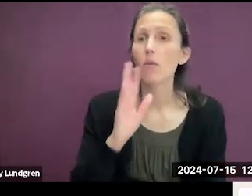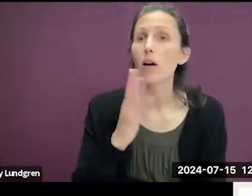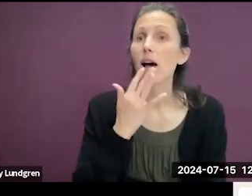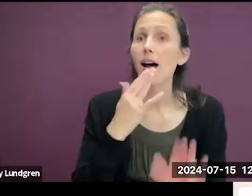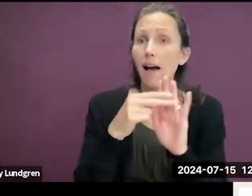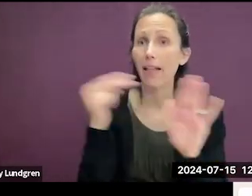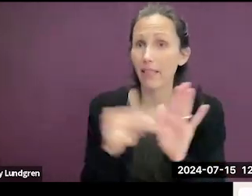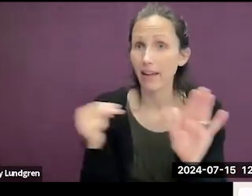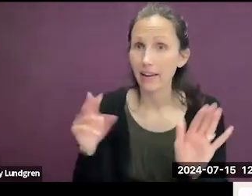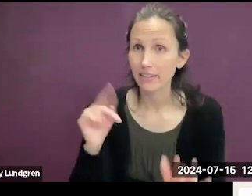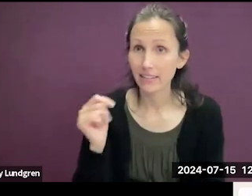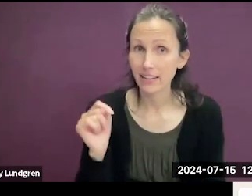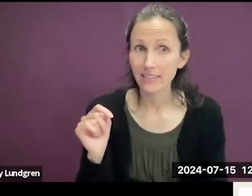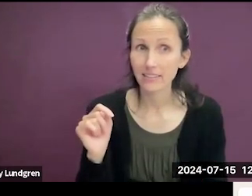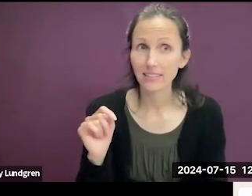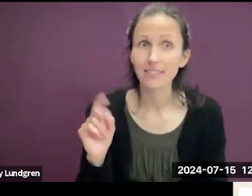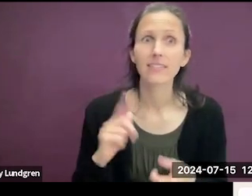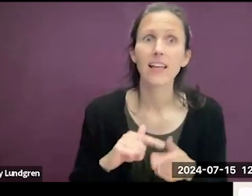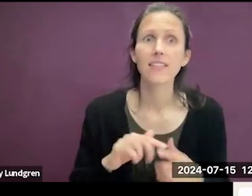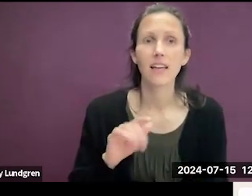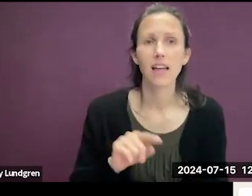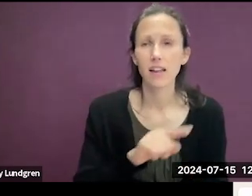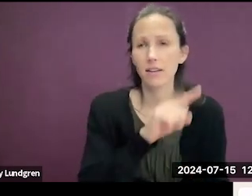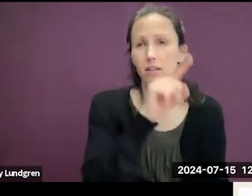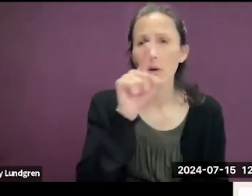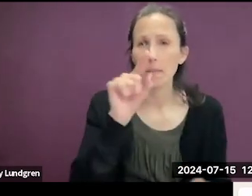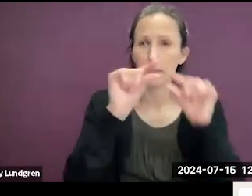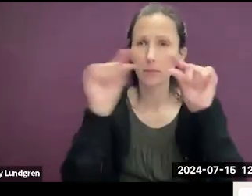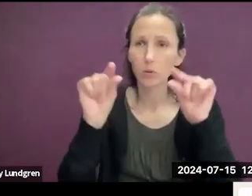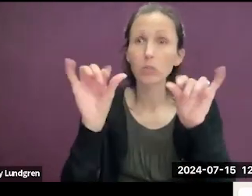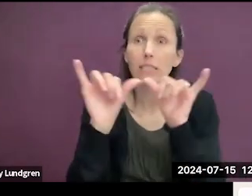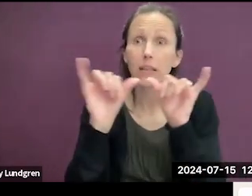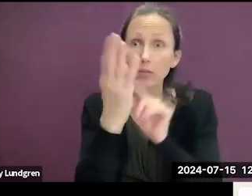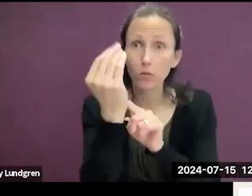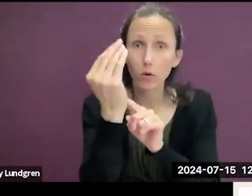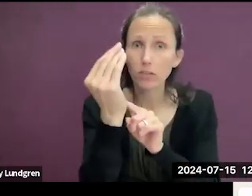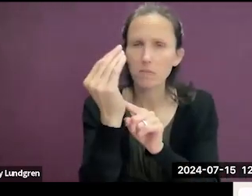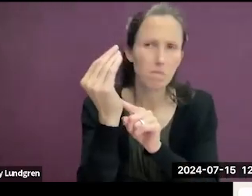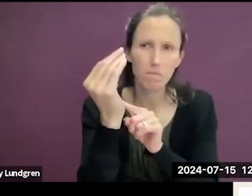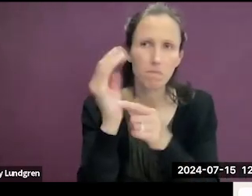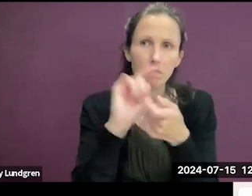And now we'll come up here to where it currently says 14, and let's adjust that to 24.